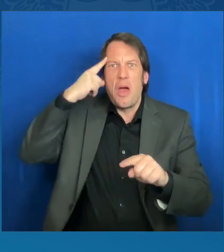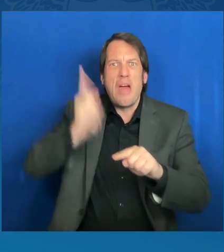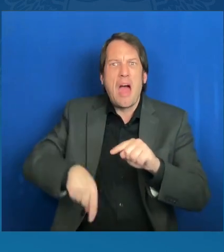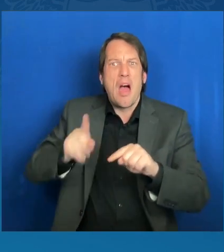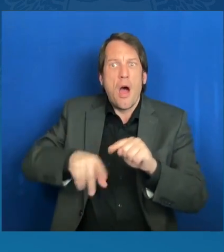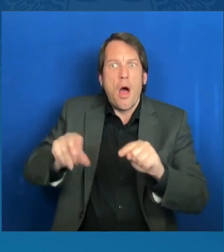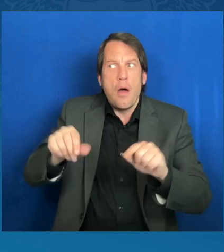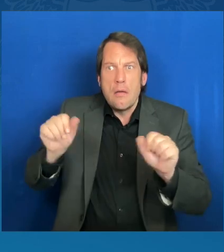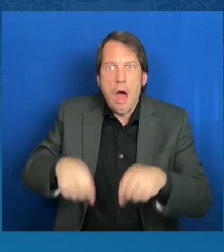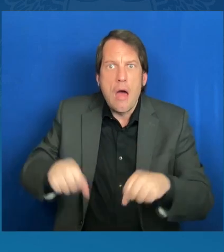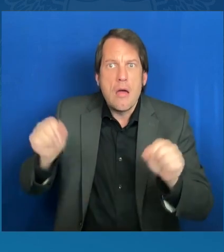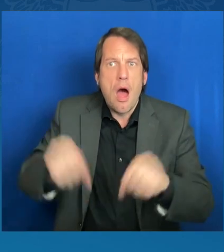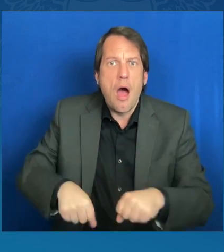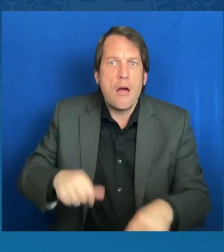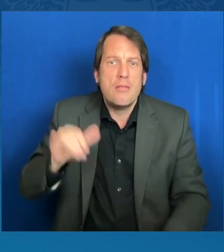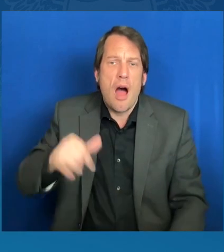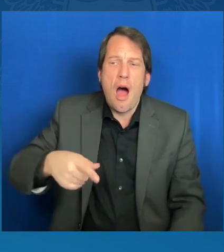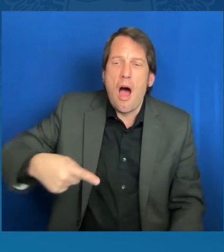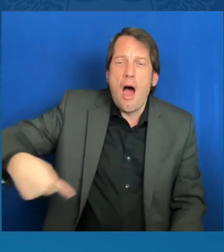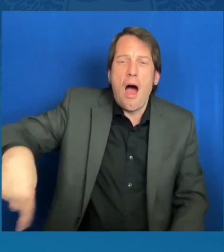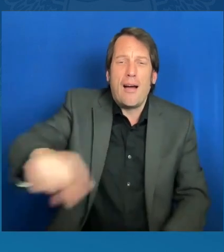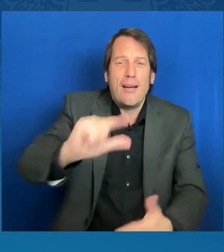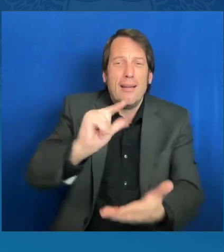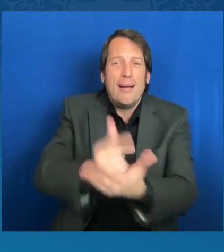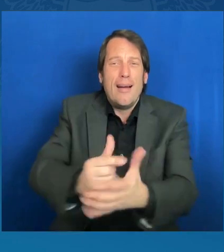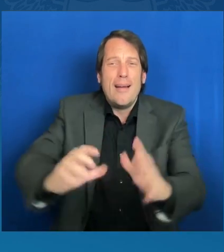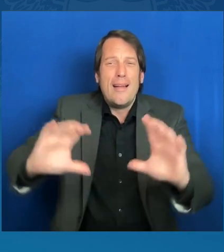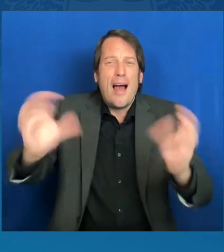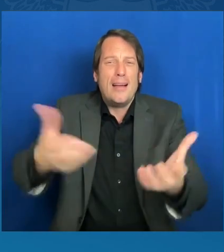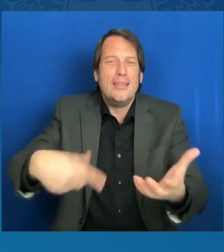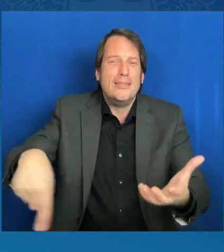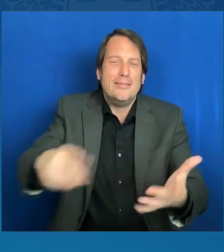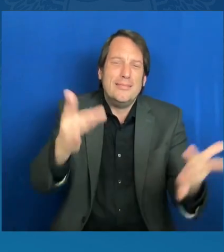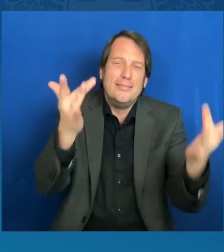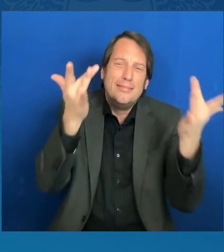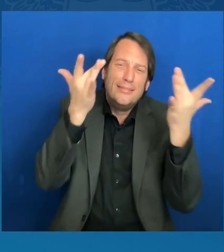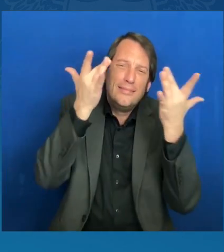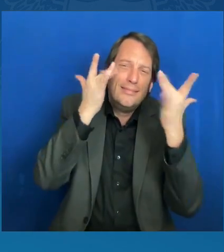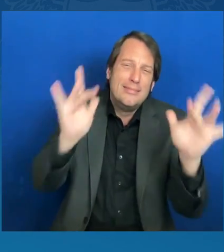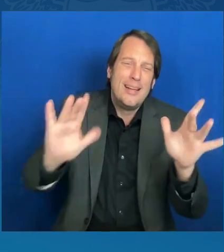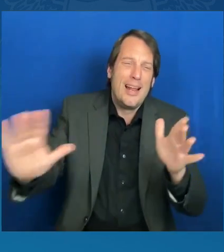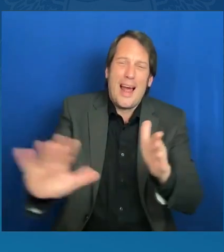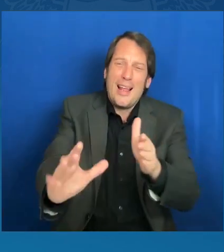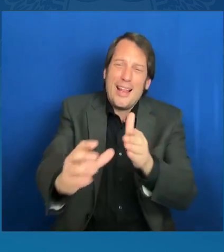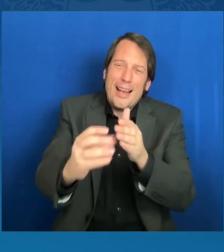and its leaders is the ability to see what can be unburdened